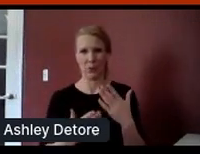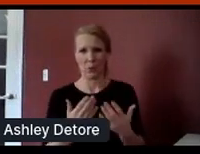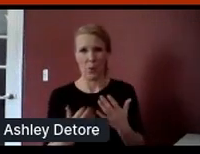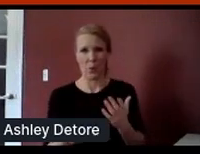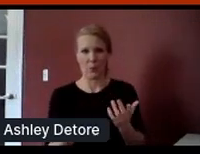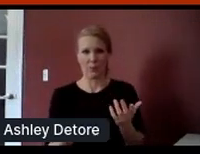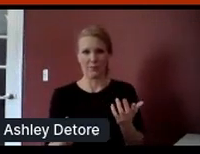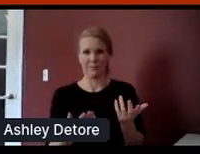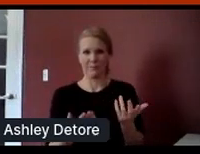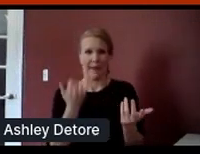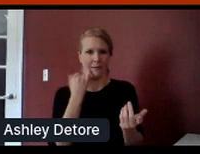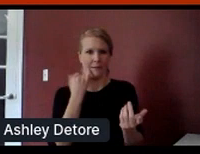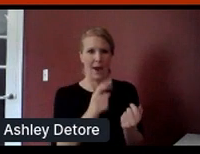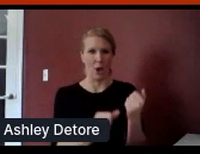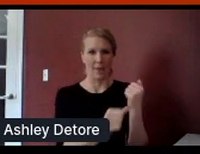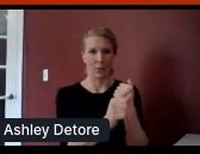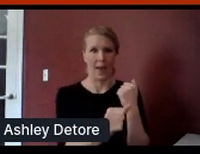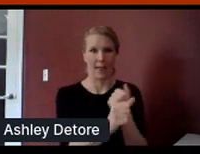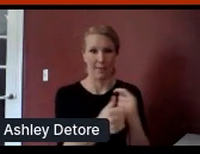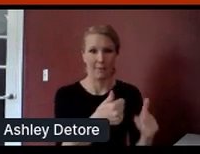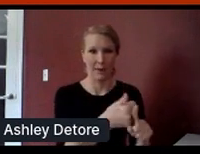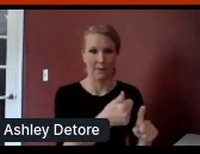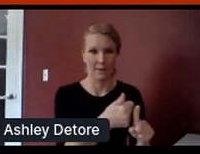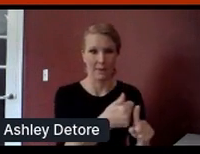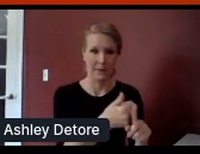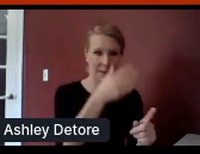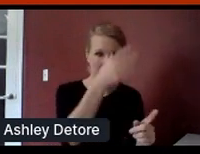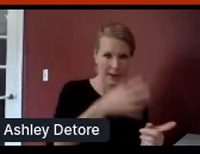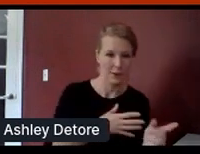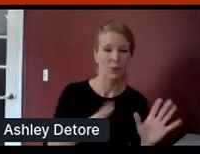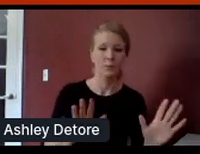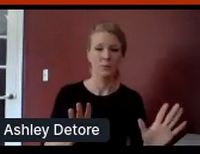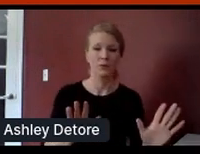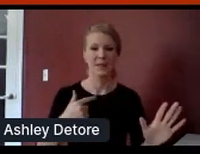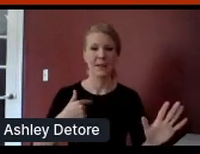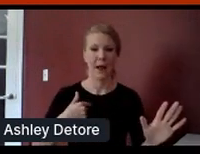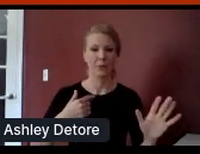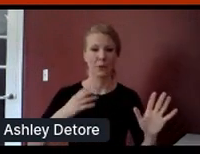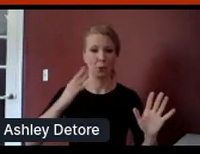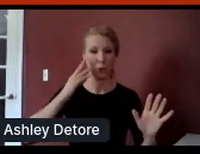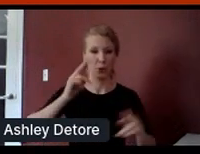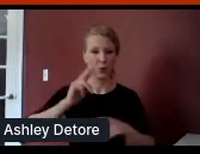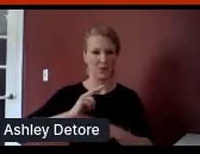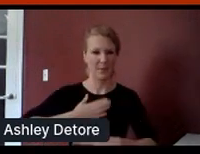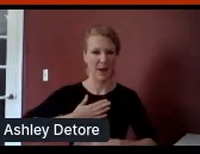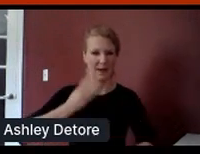I'm just going to use myself as a Black woman. I've seen threats.